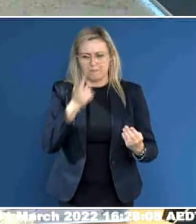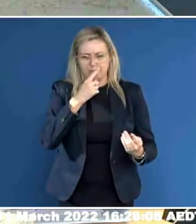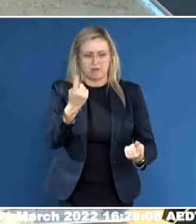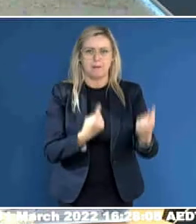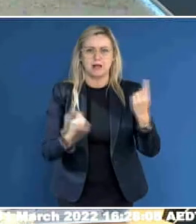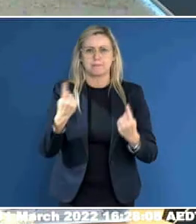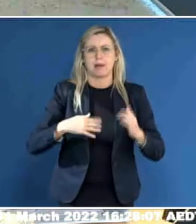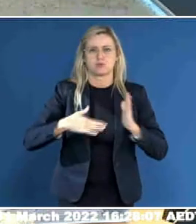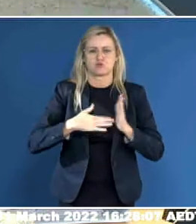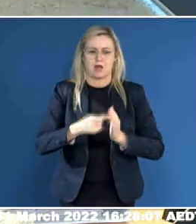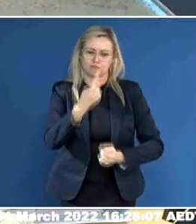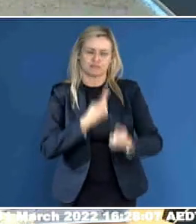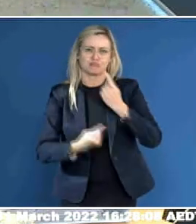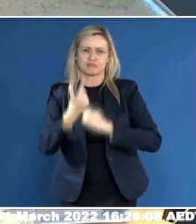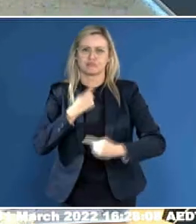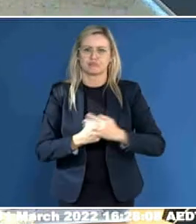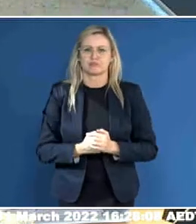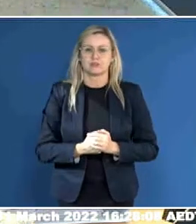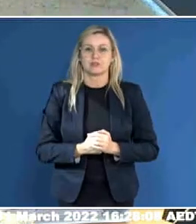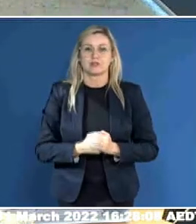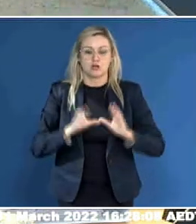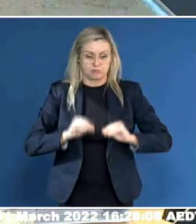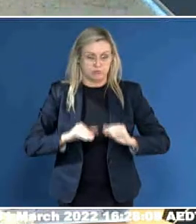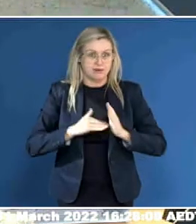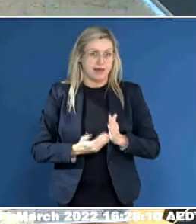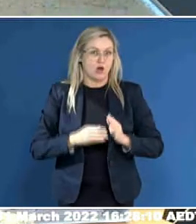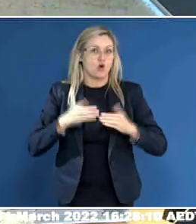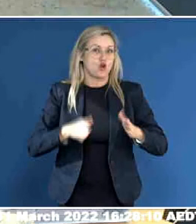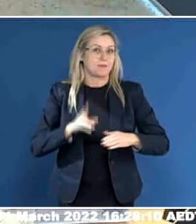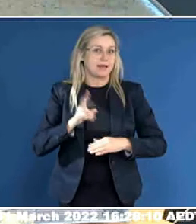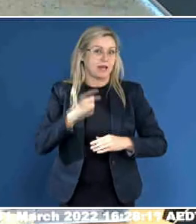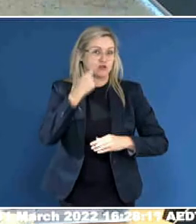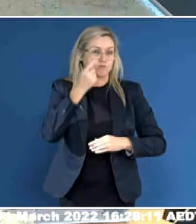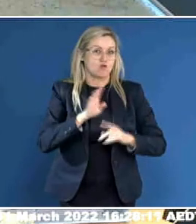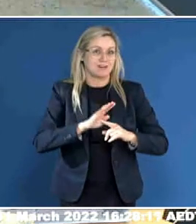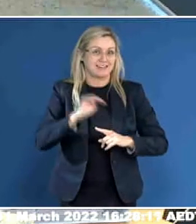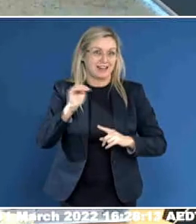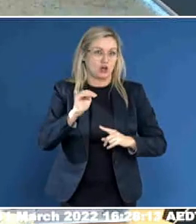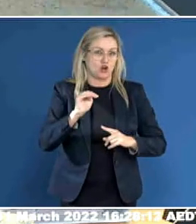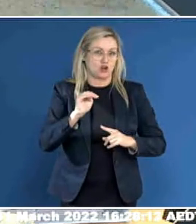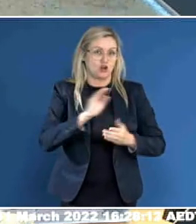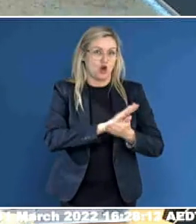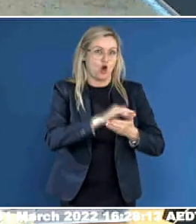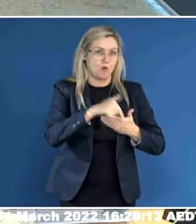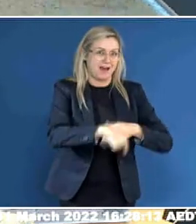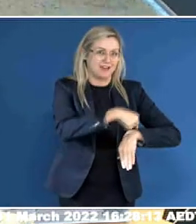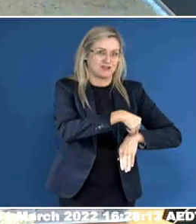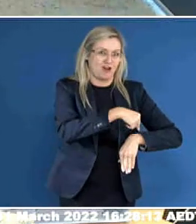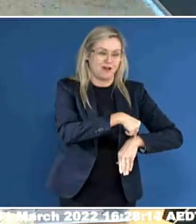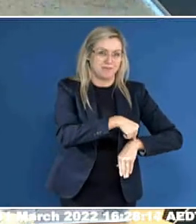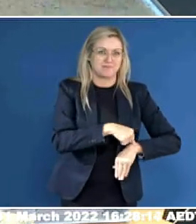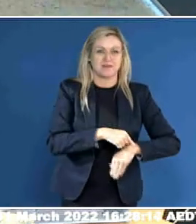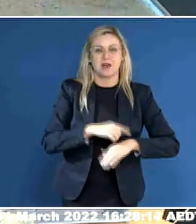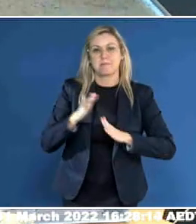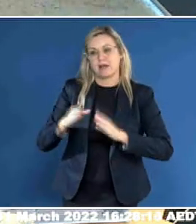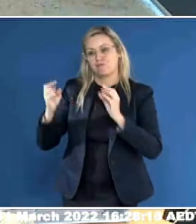We will resume at 10 o'clock tomorrow Hobart time and 9 o'clock Brisbane time.